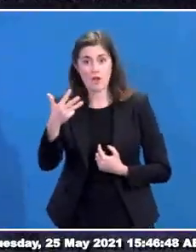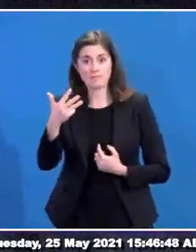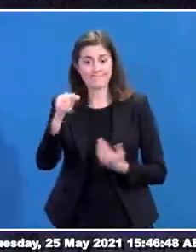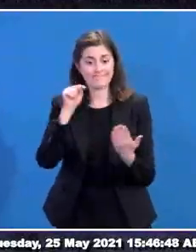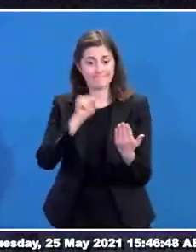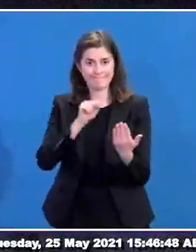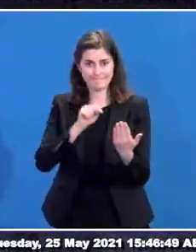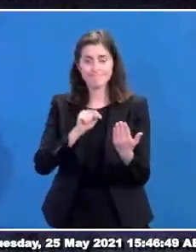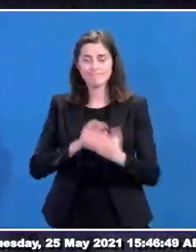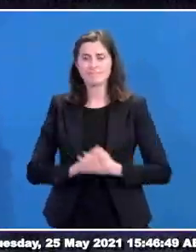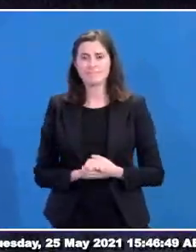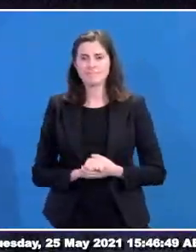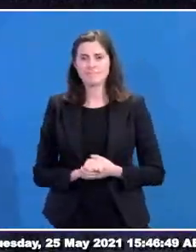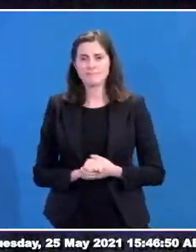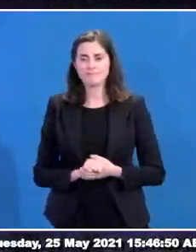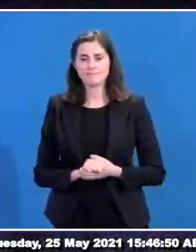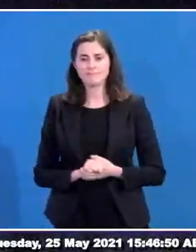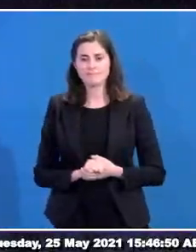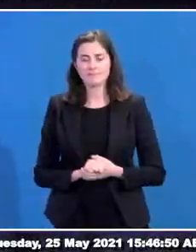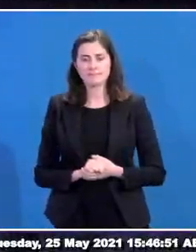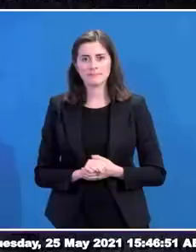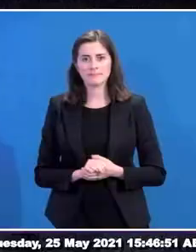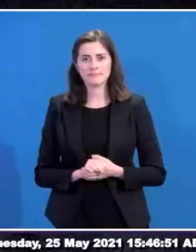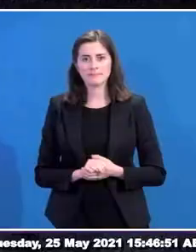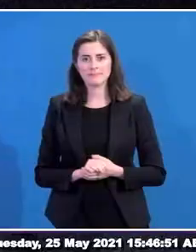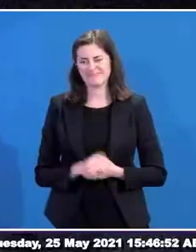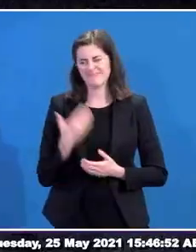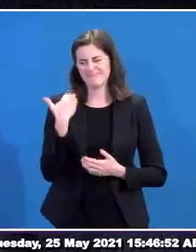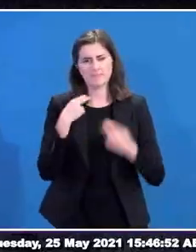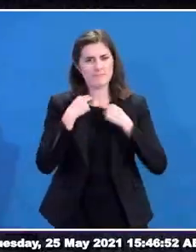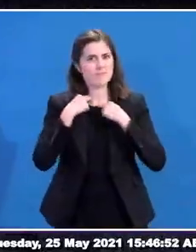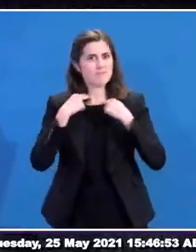just taken you to some of this material.